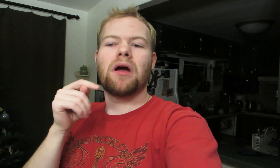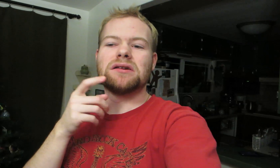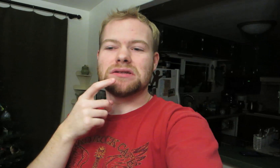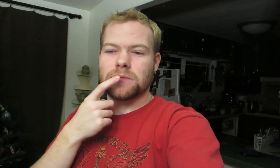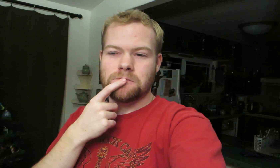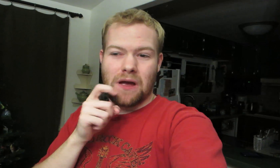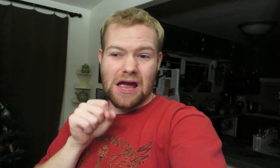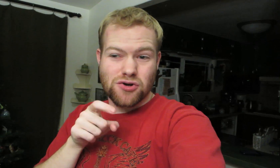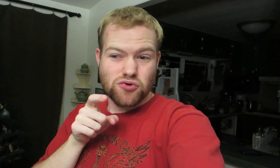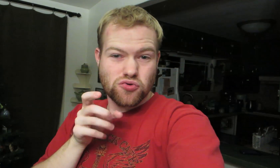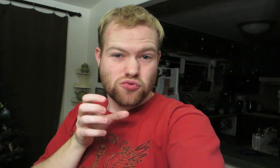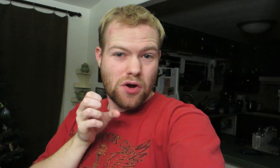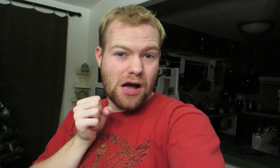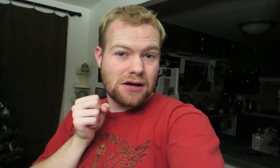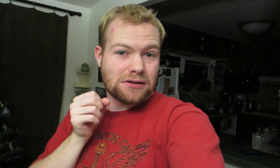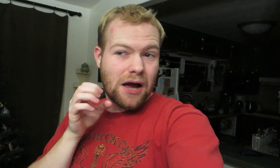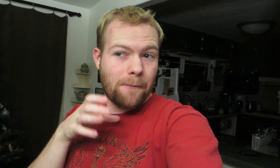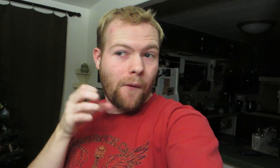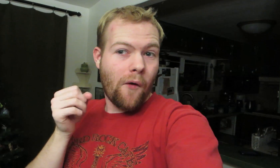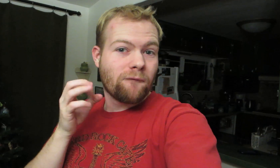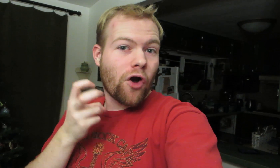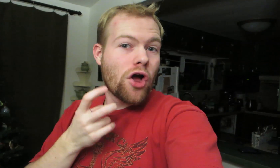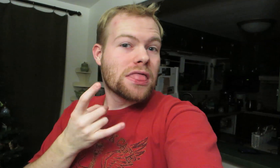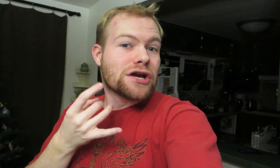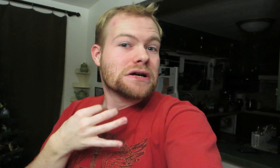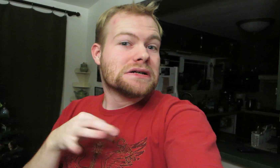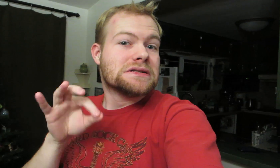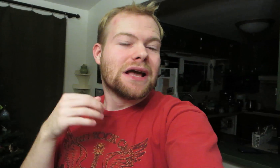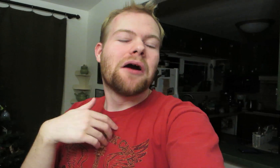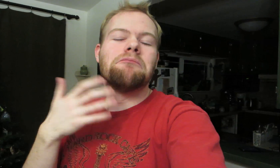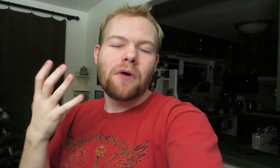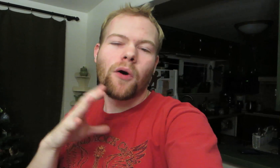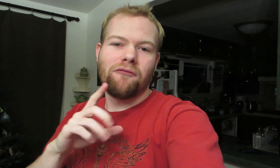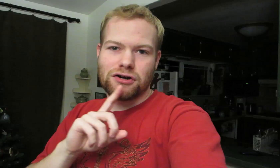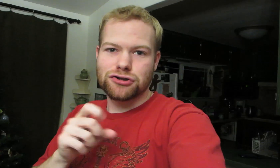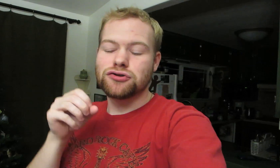But they asked, "Can you get a bottle of hard liquor instead?" So I was like, "OK, fine, sure."